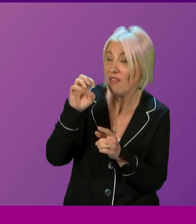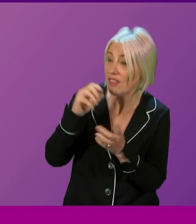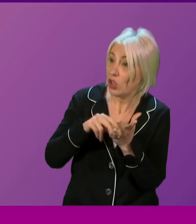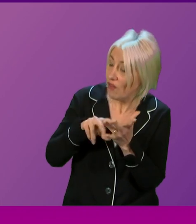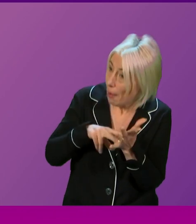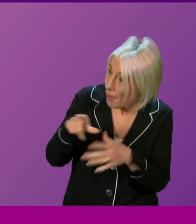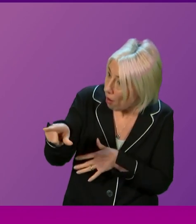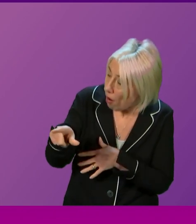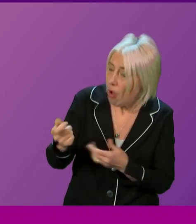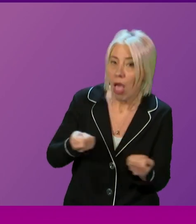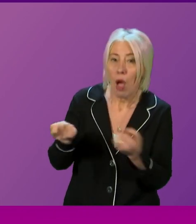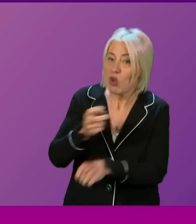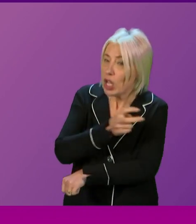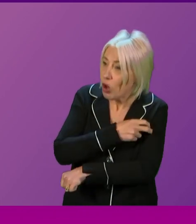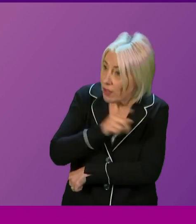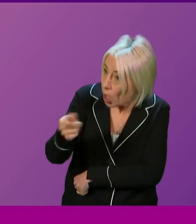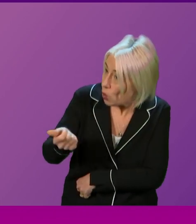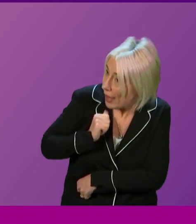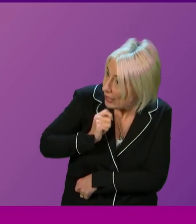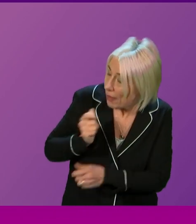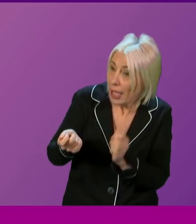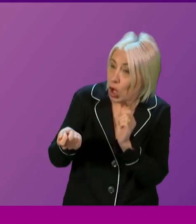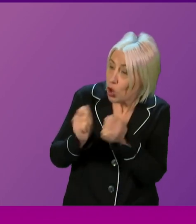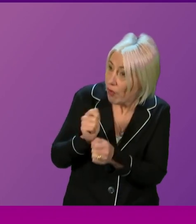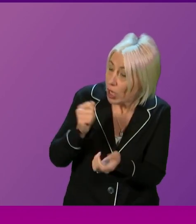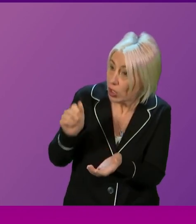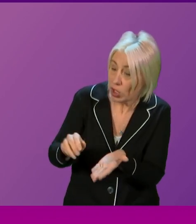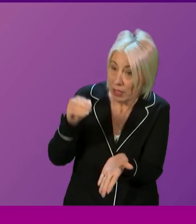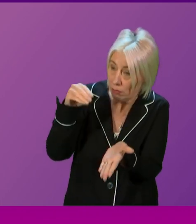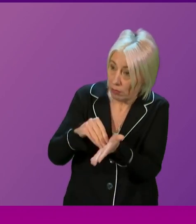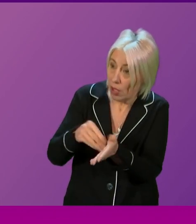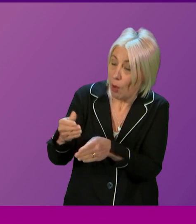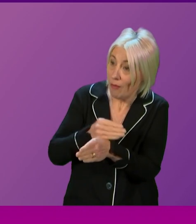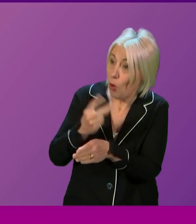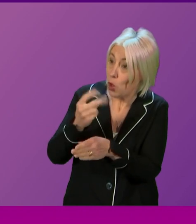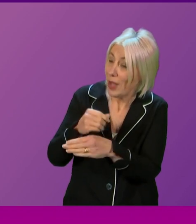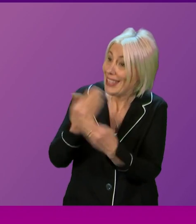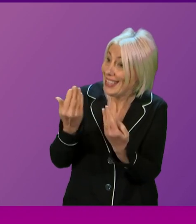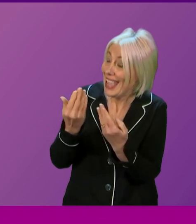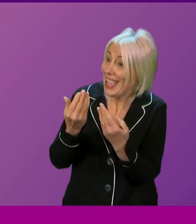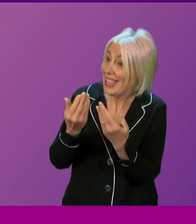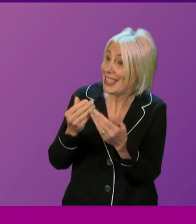Do you expect a correction to be lodged before the 20-day deadline expires next Tuesday?